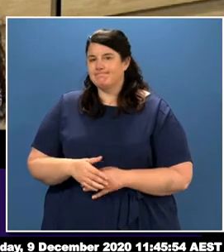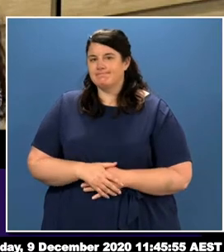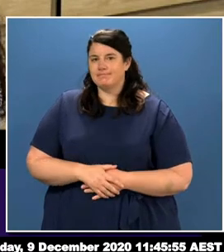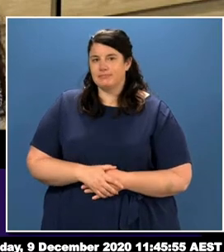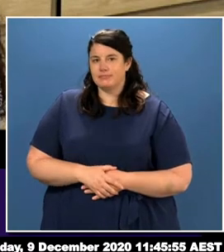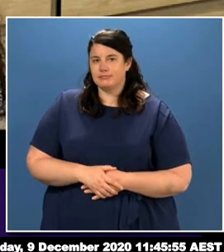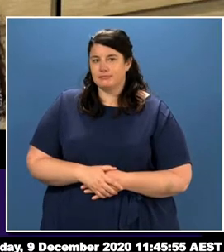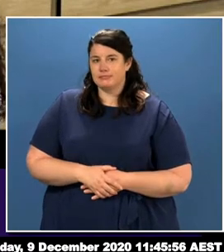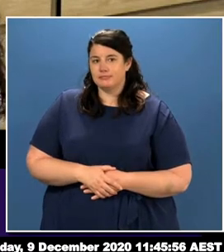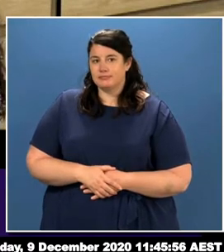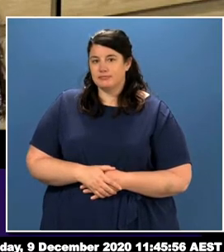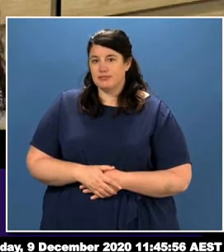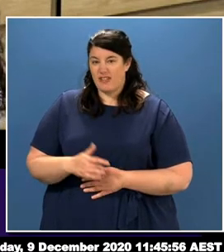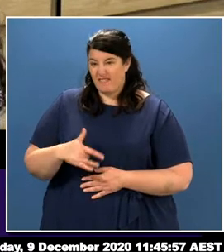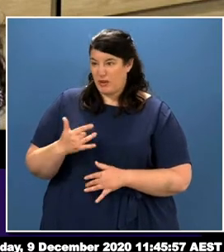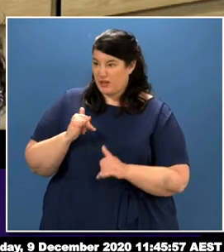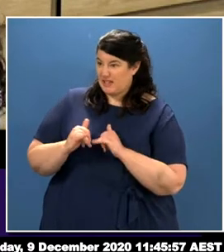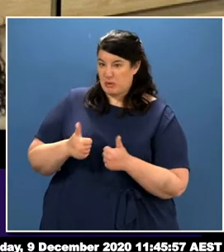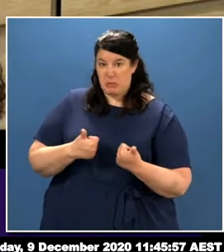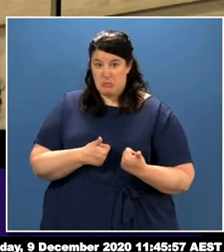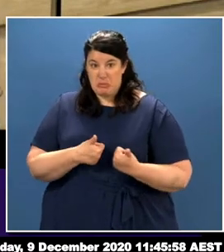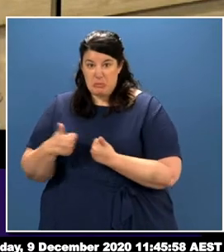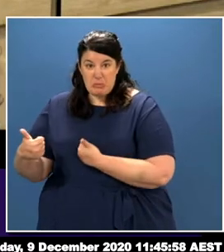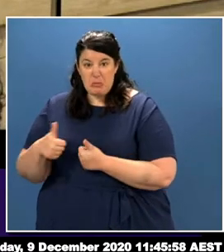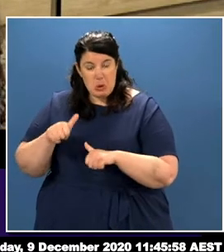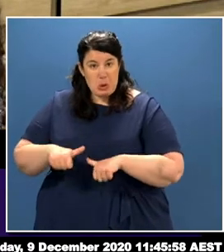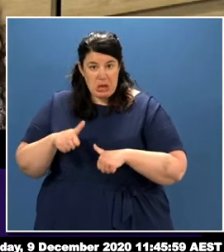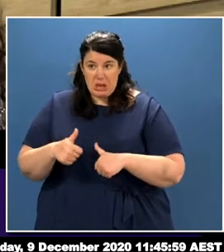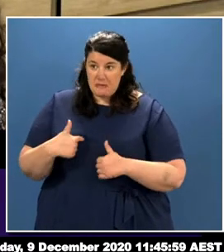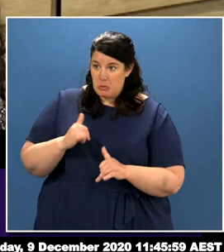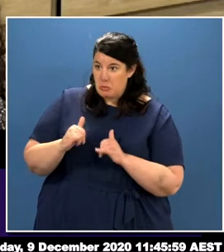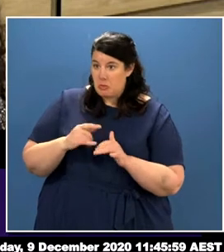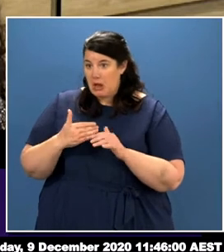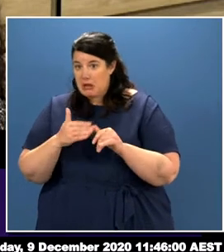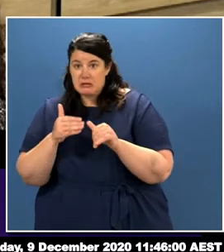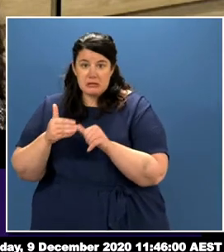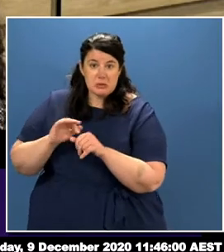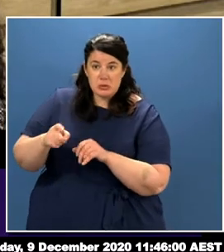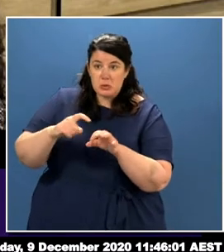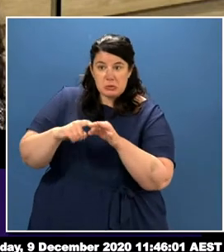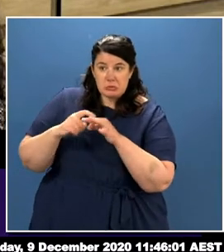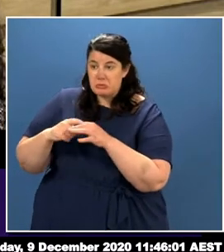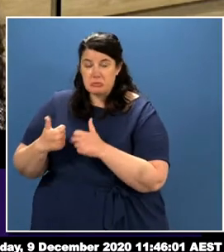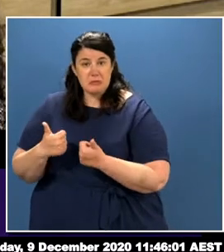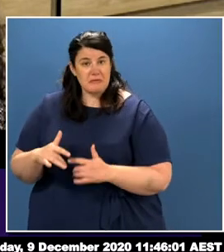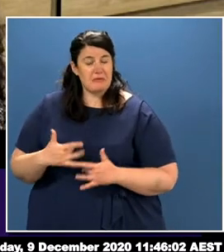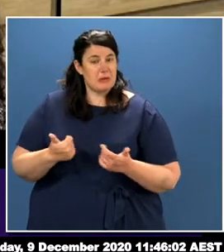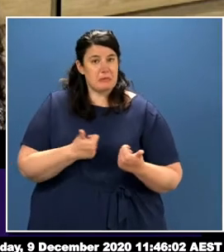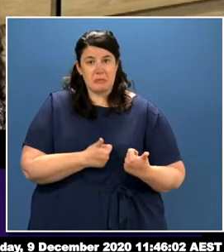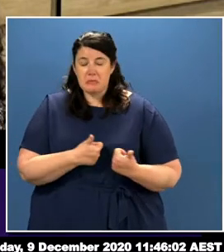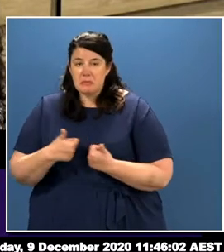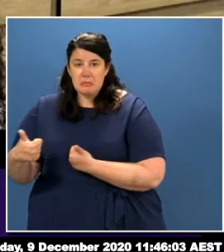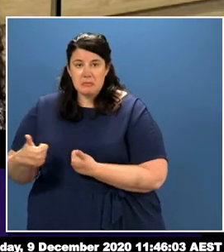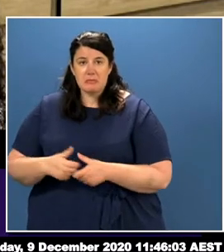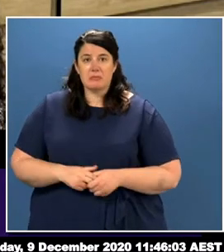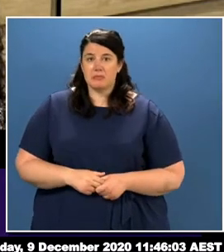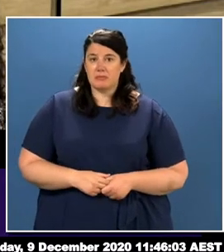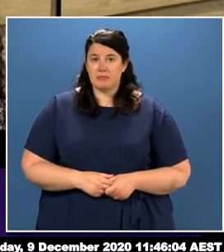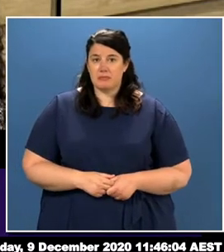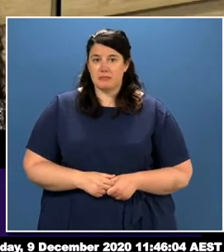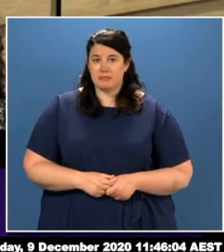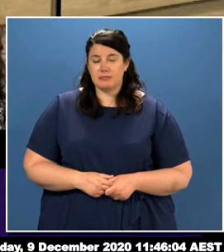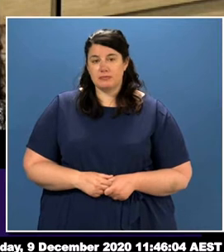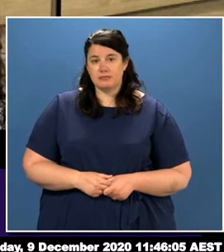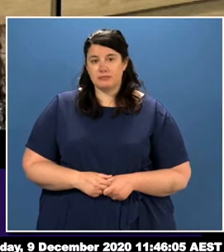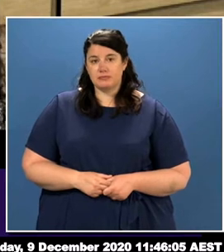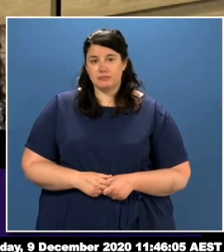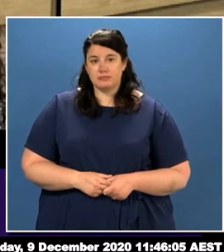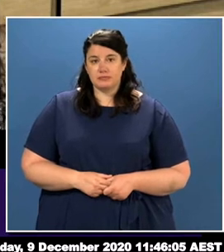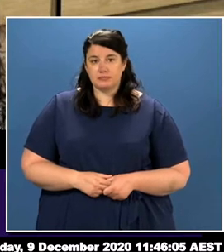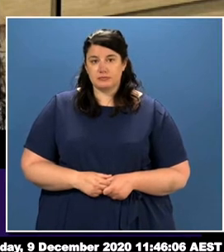I did okay in the interview was my feeling, we could accept ---